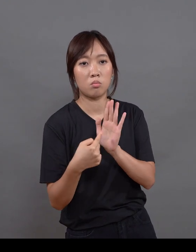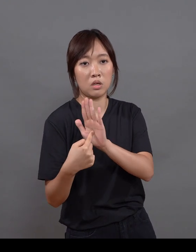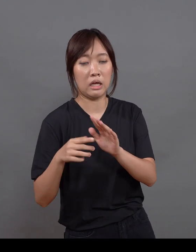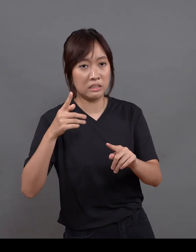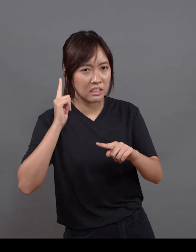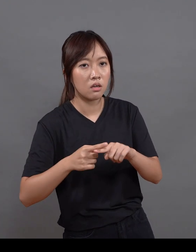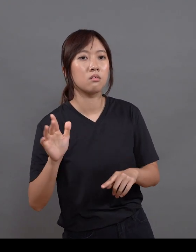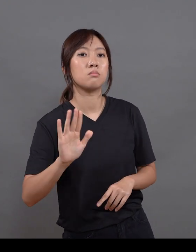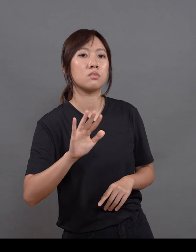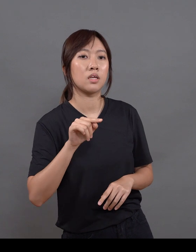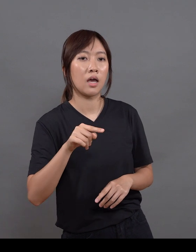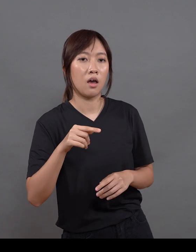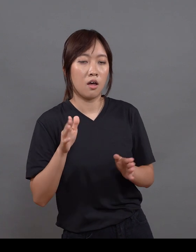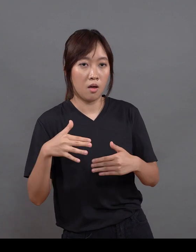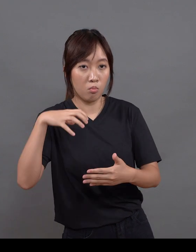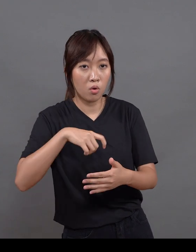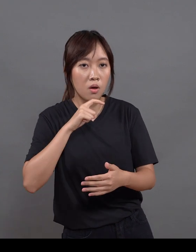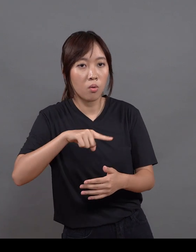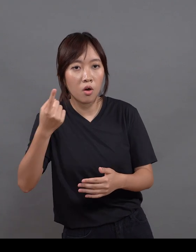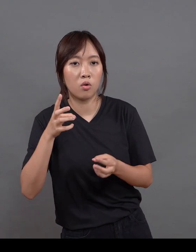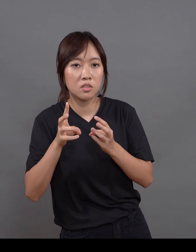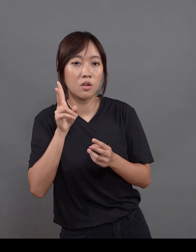there are also junk boats from other place in Asia